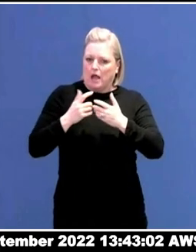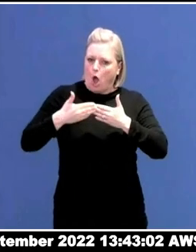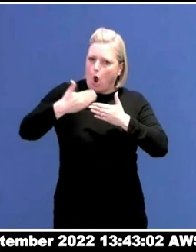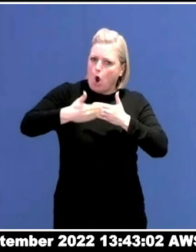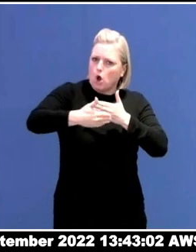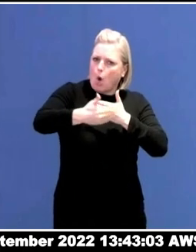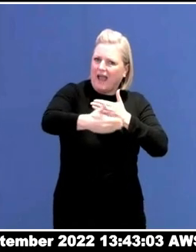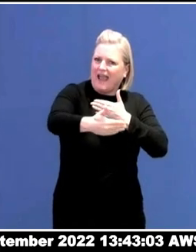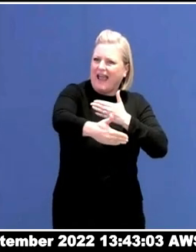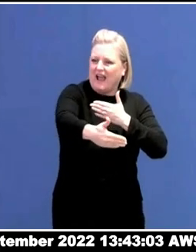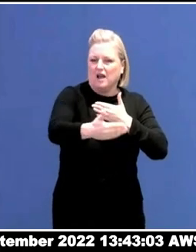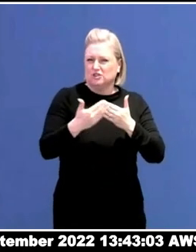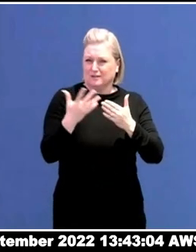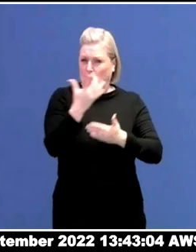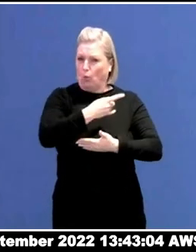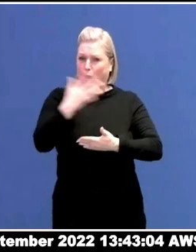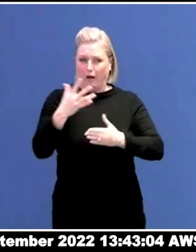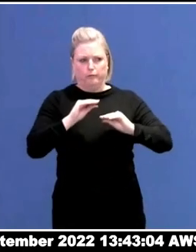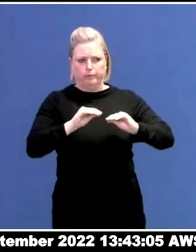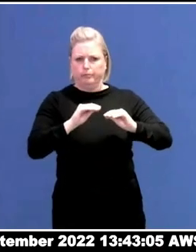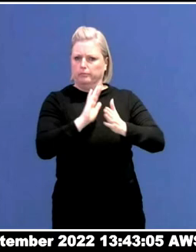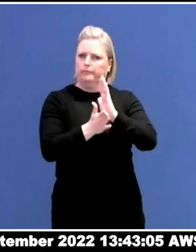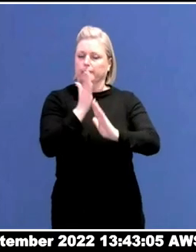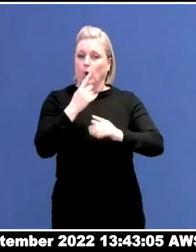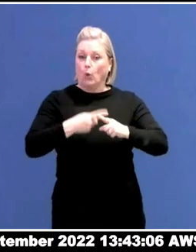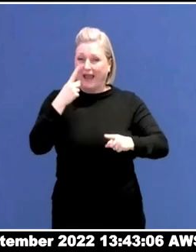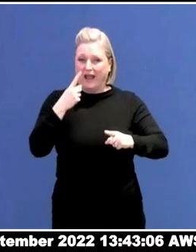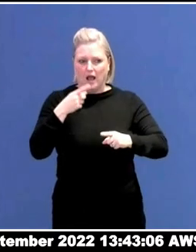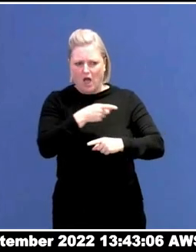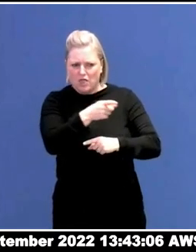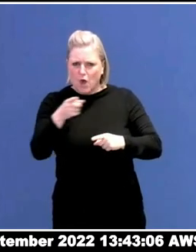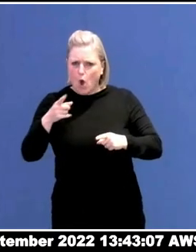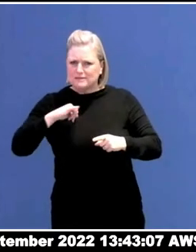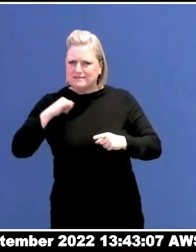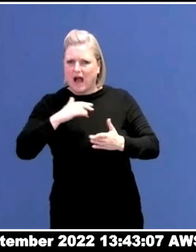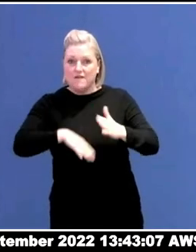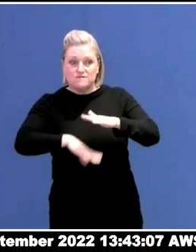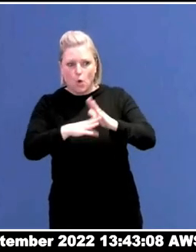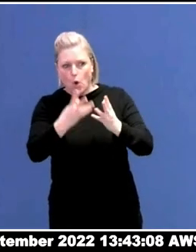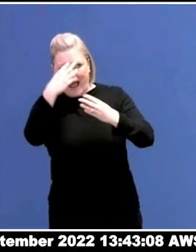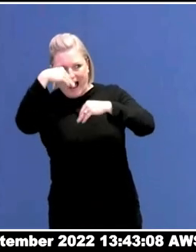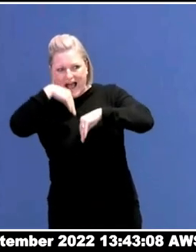They do not give the staff adequate information, awareness and knowledge to